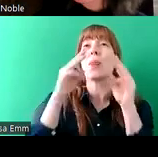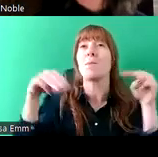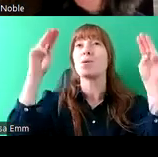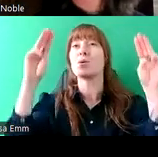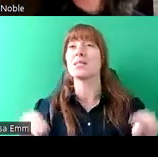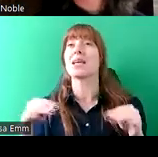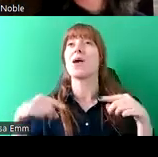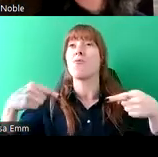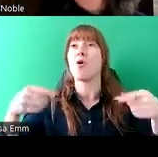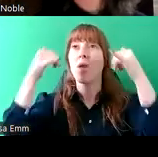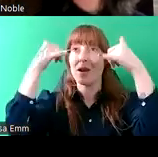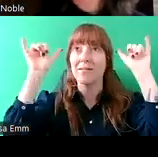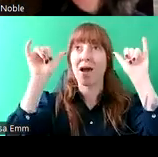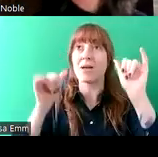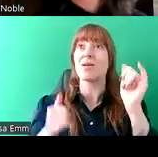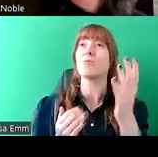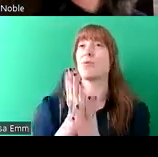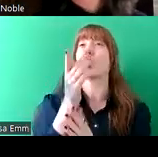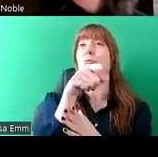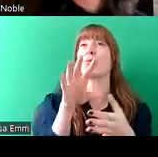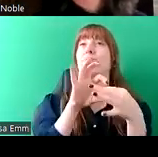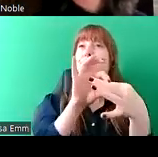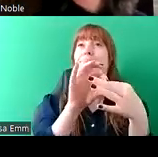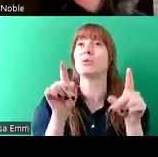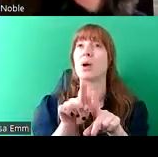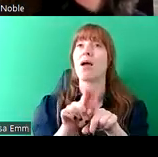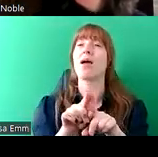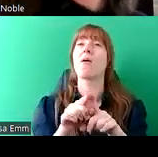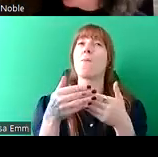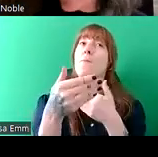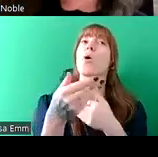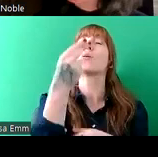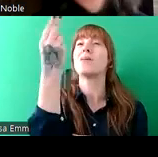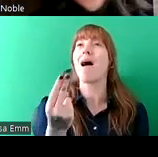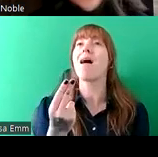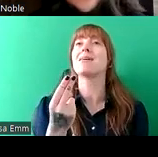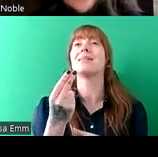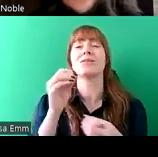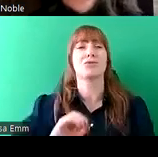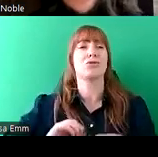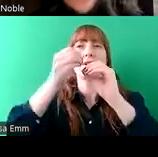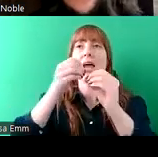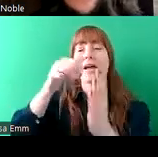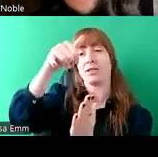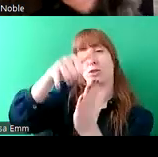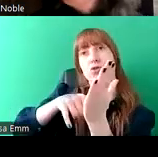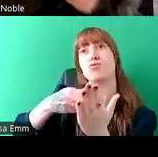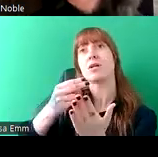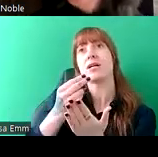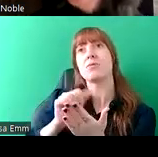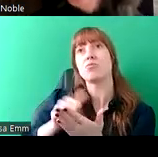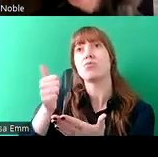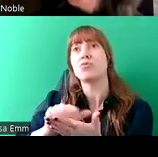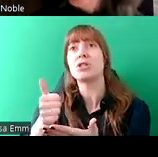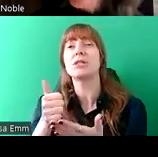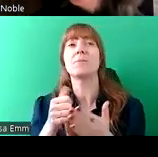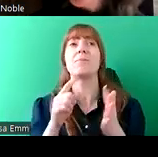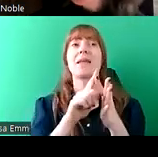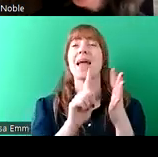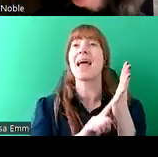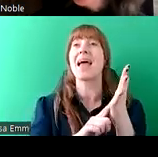this; most of the artists created screen prints but Ellie Harrison was very into Roller Derby